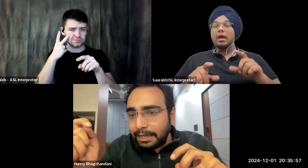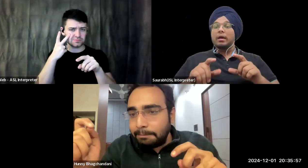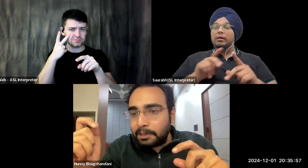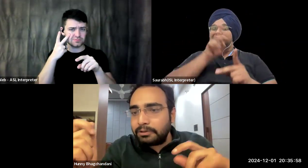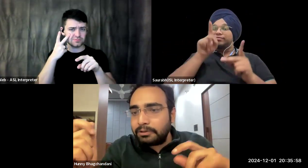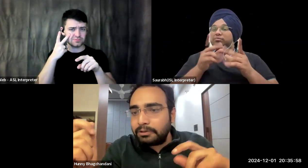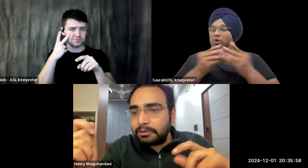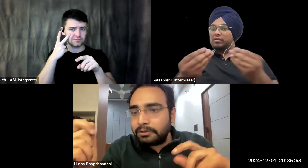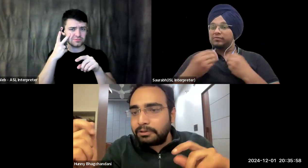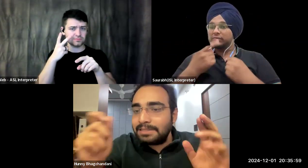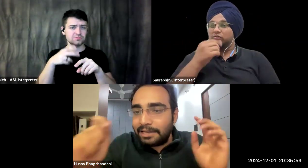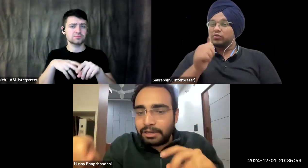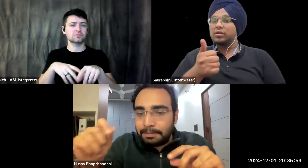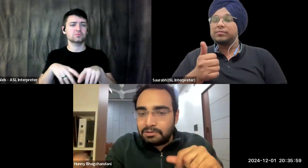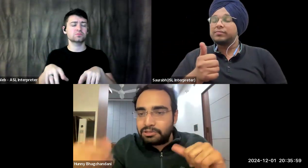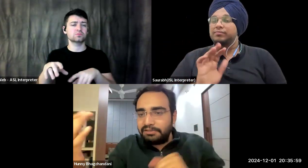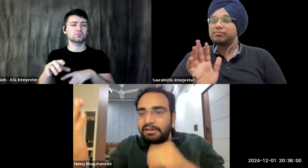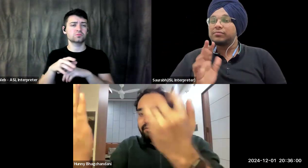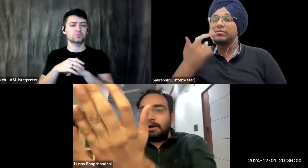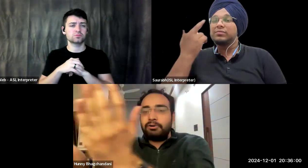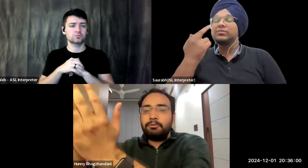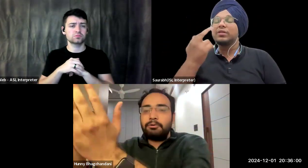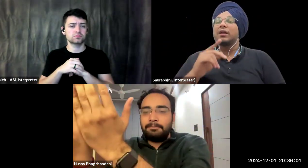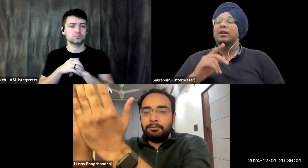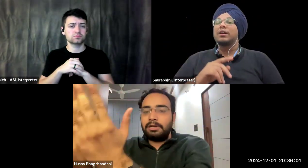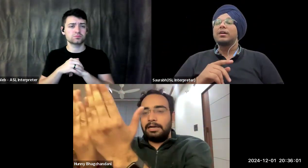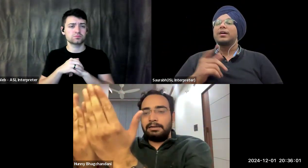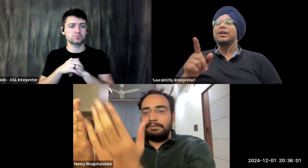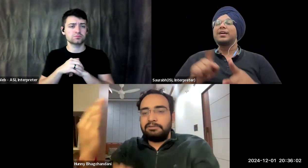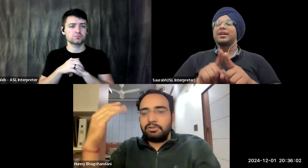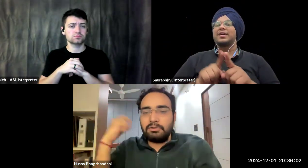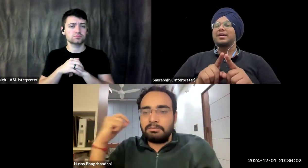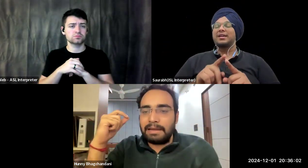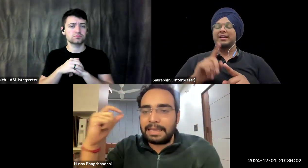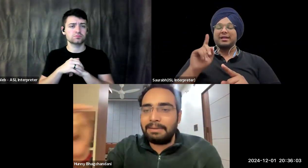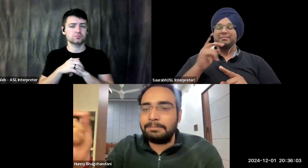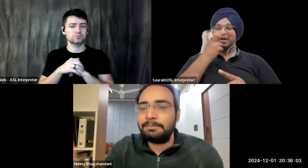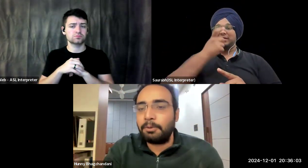Why? Because a visually impaired person cannot able to see how to put a book